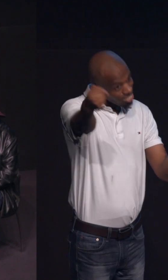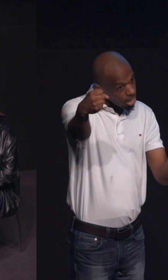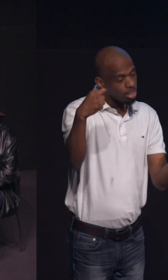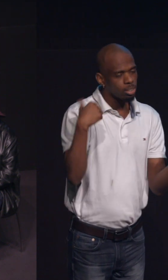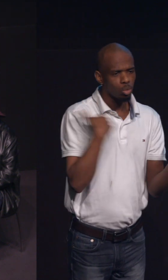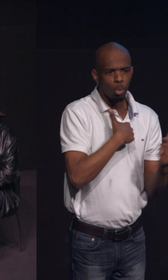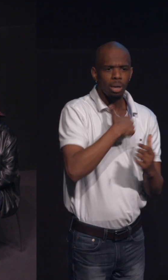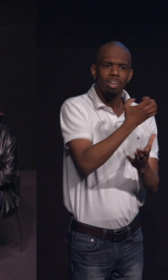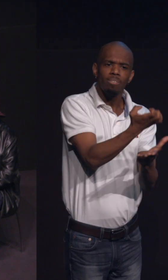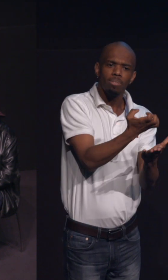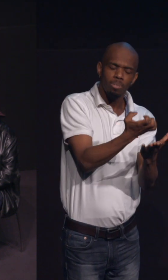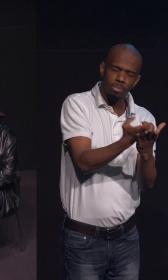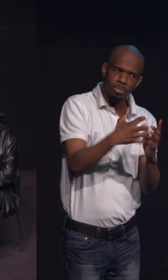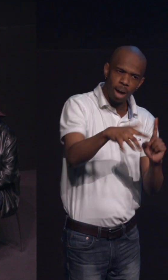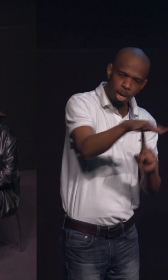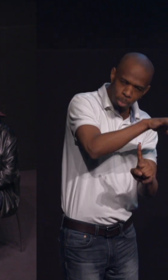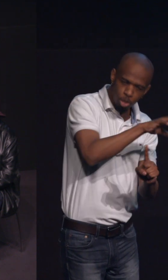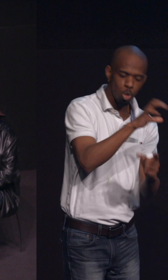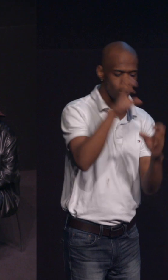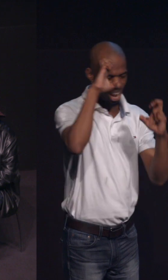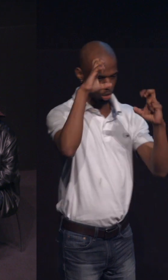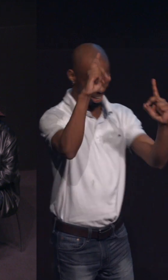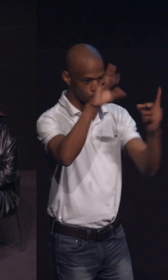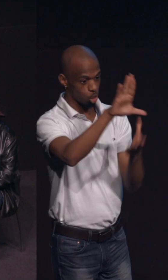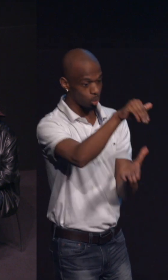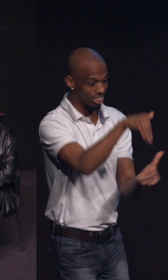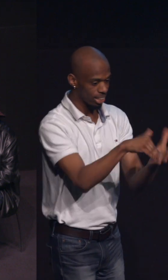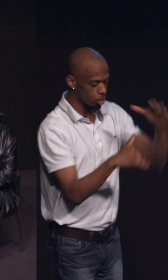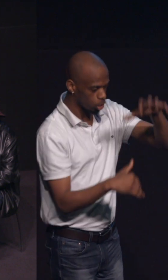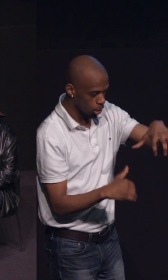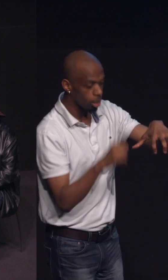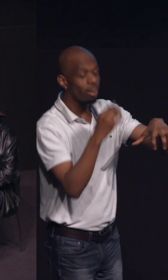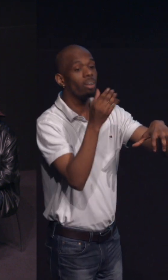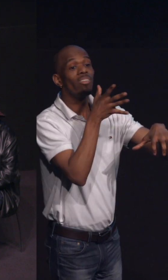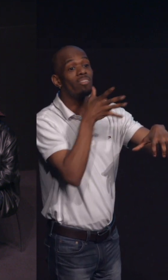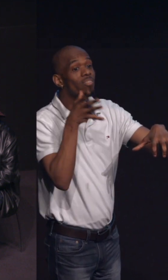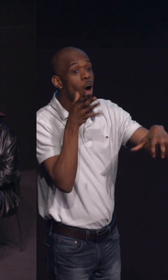on a farm. So our goal is not to be the best farmers, because that's one